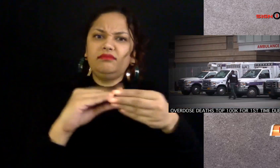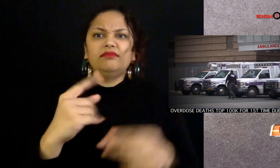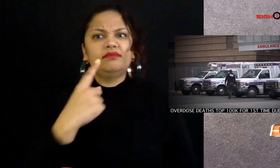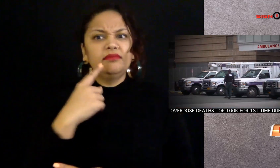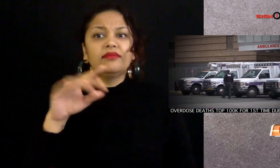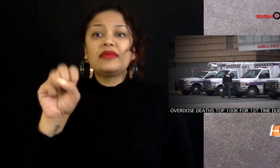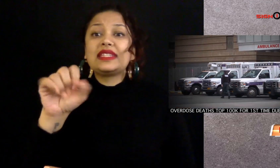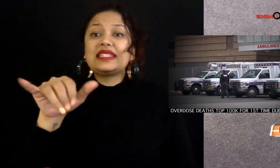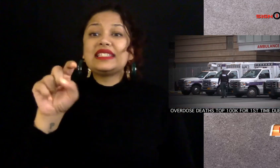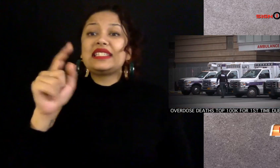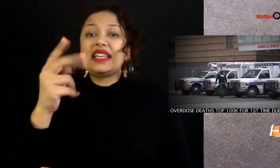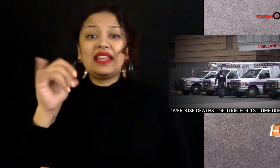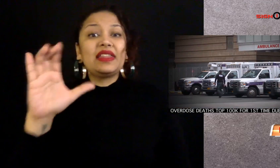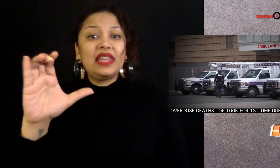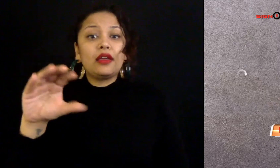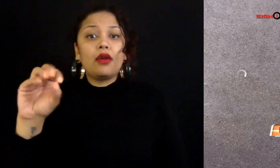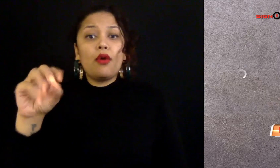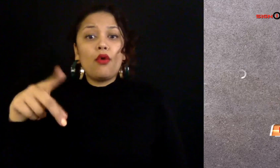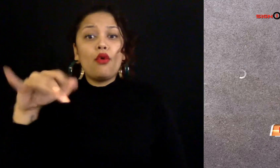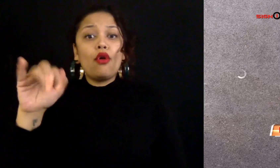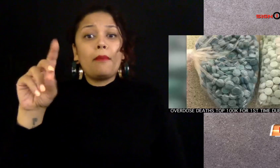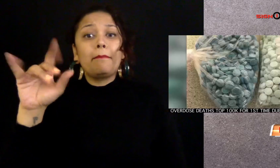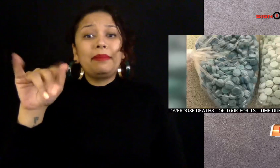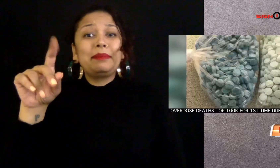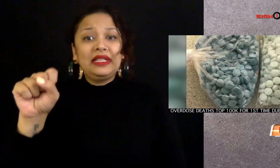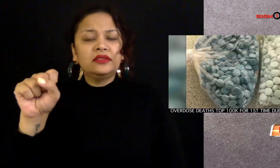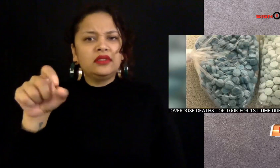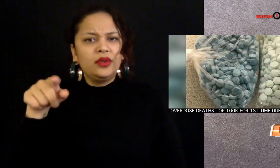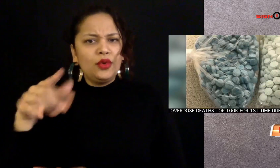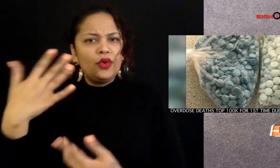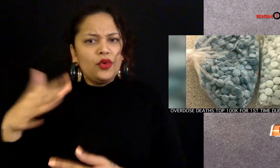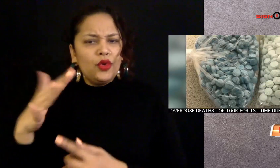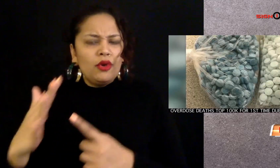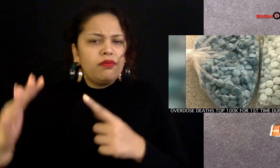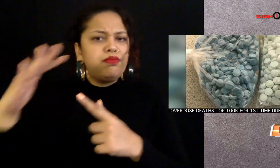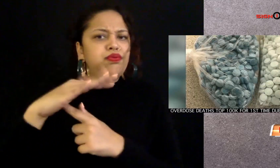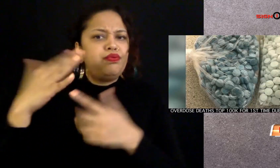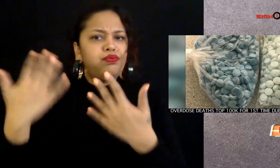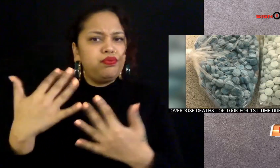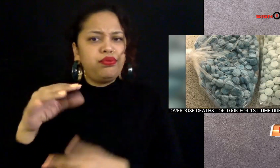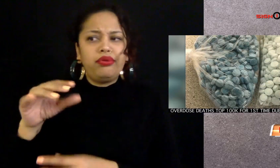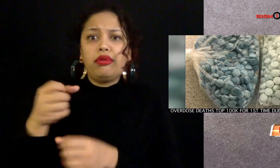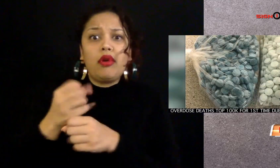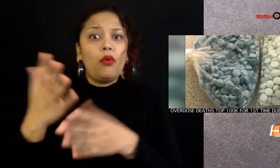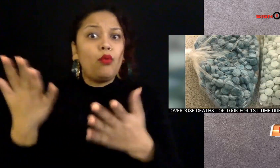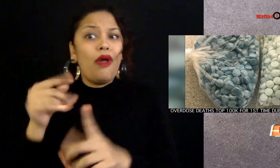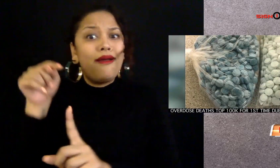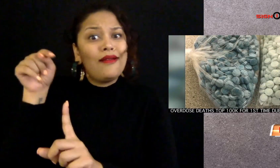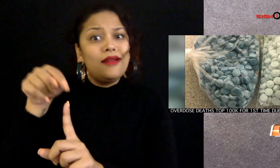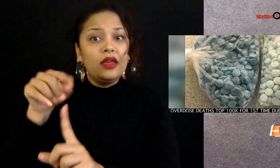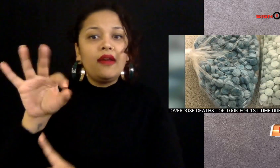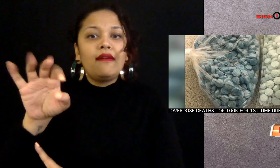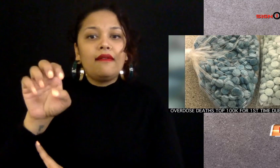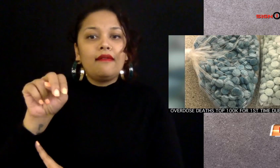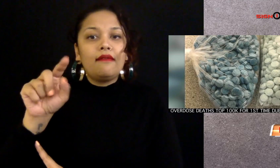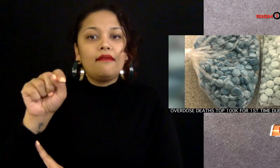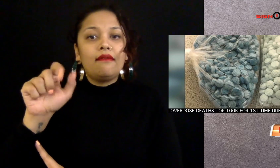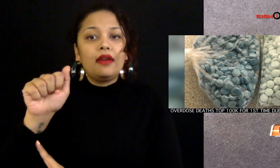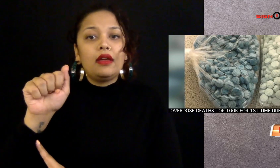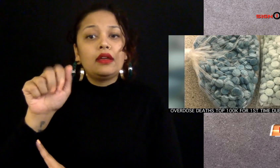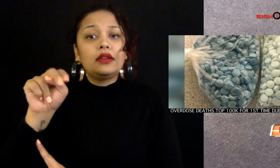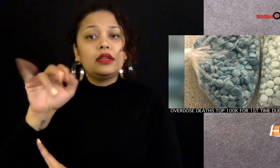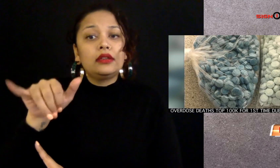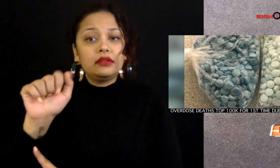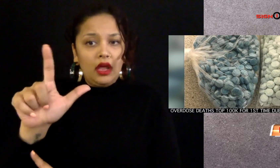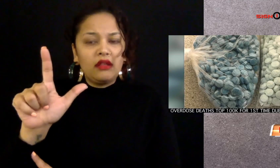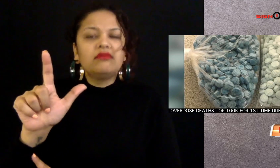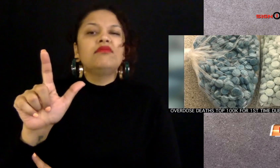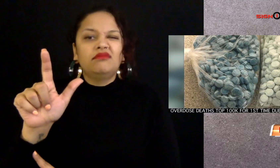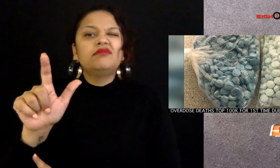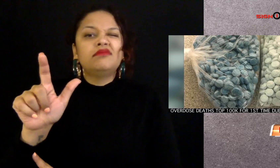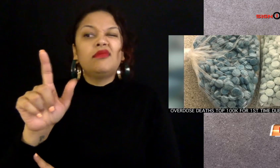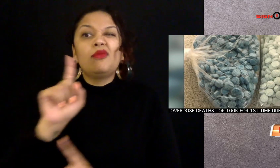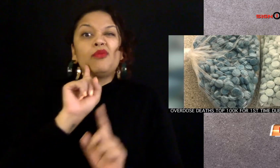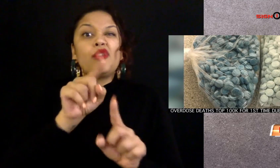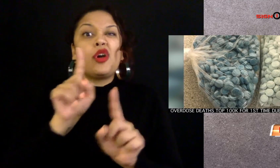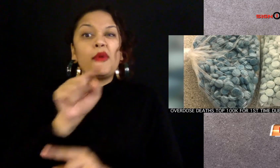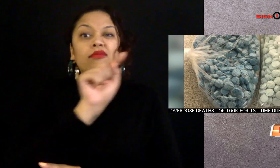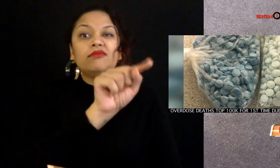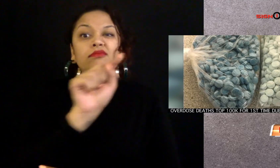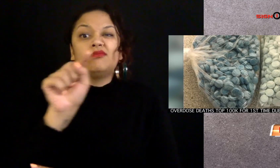officials with the drug enforcement agency DEA says synthetic opioids primarily fentanyl